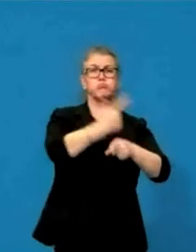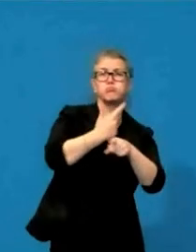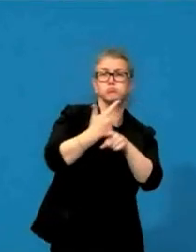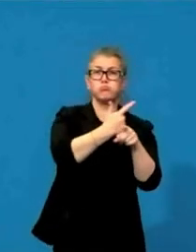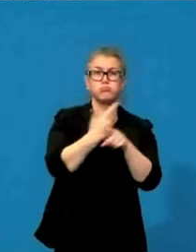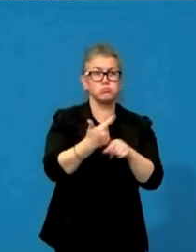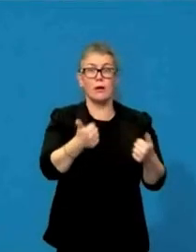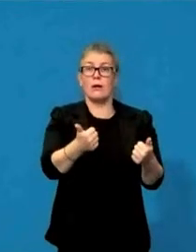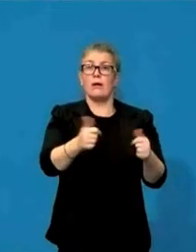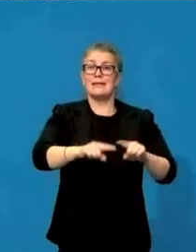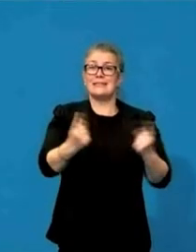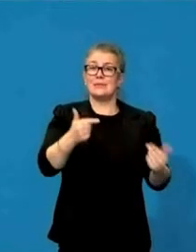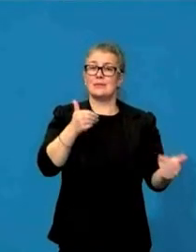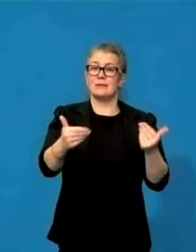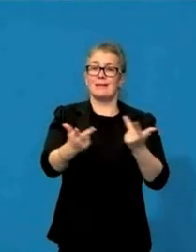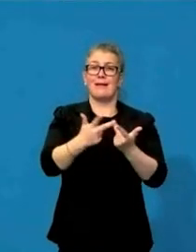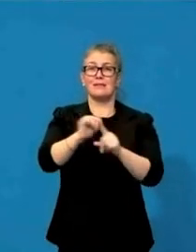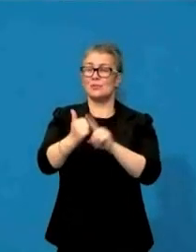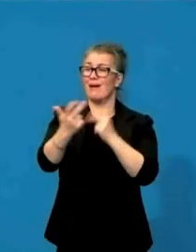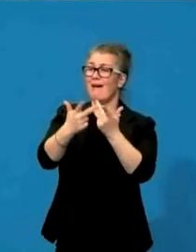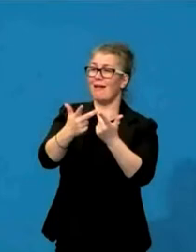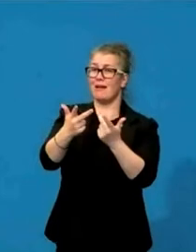a lot of the situations a lot of the other kids around the place who are the same age